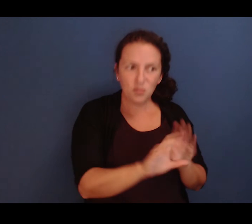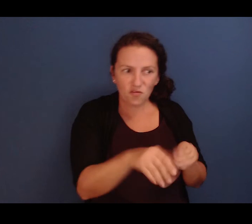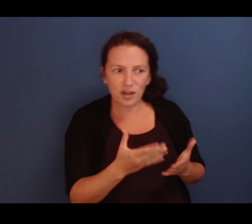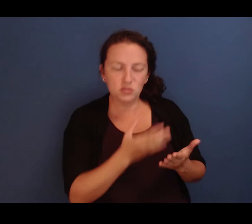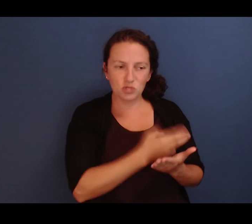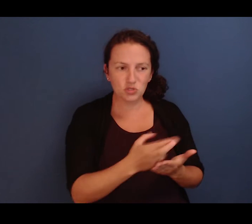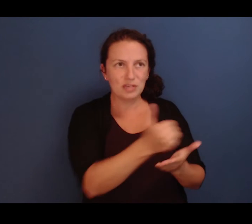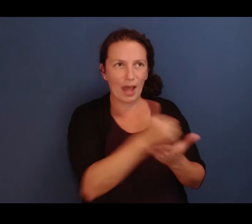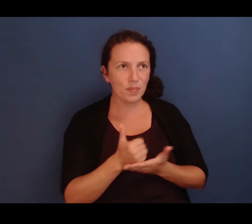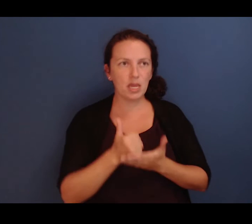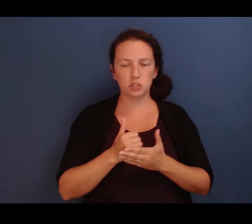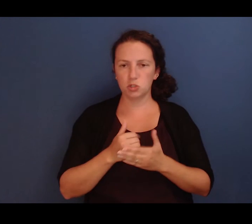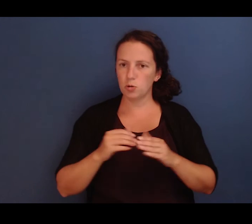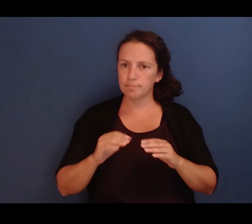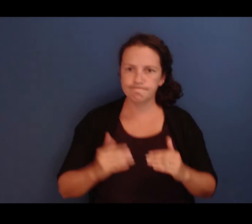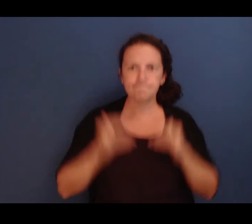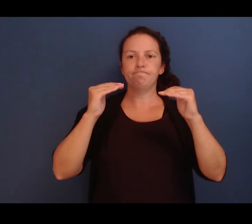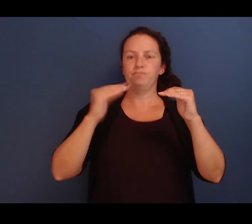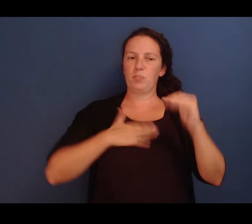forward in life.